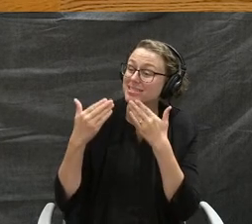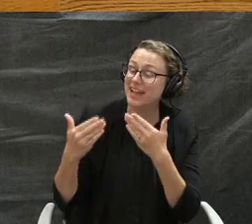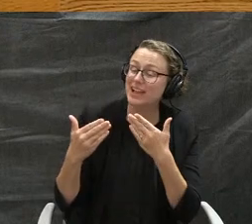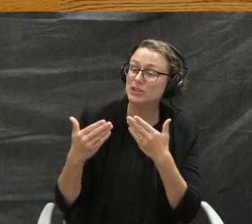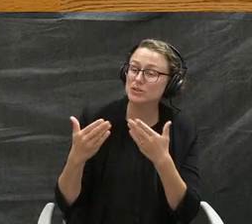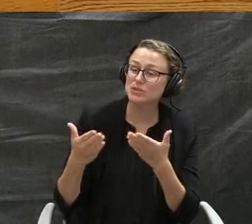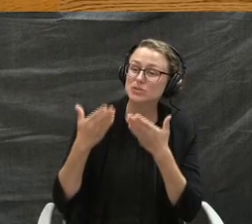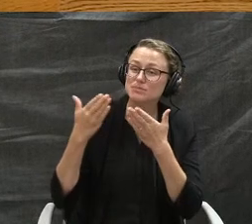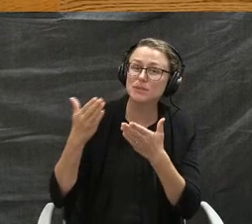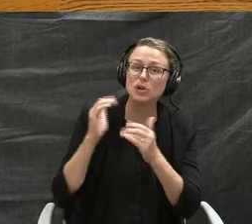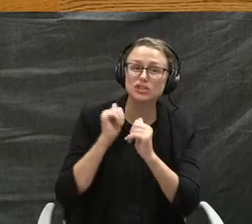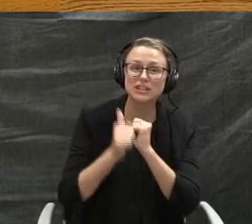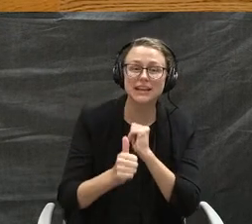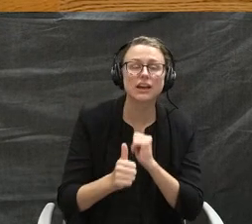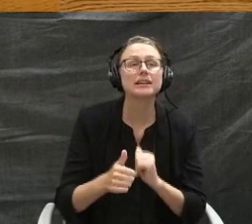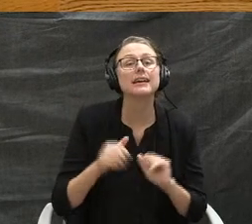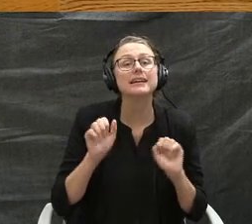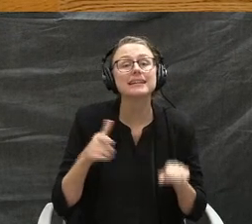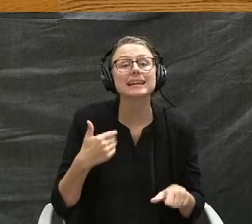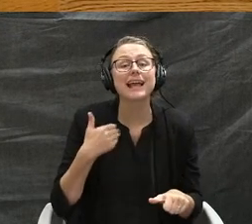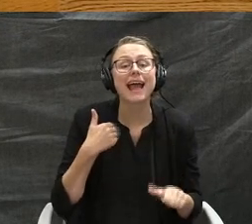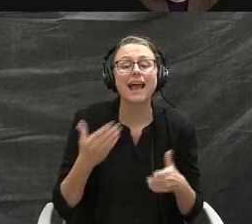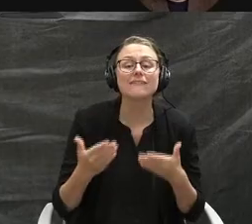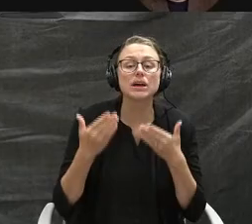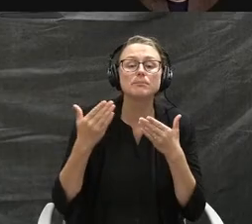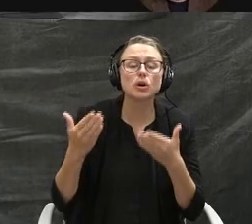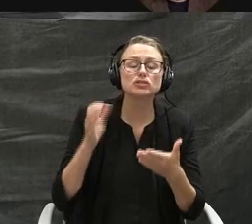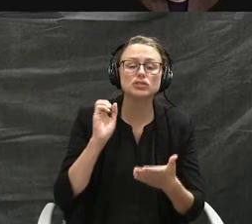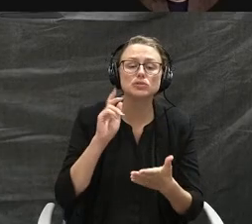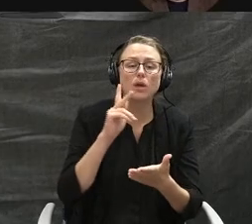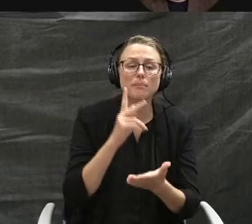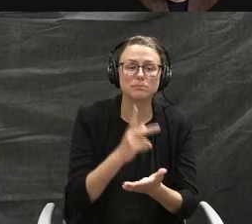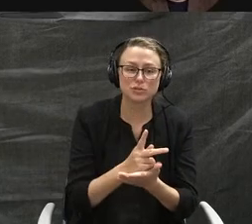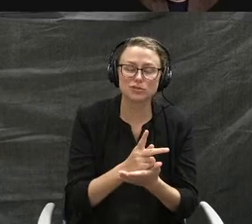motion to approve the consent agenda please? Thank you Chris. Is there a second?